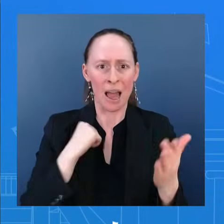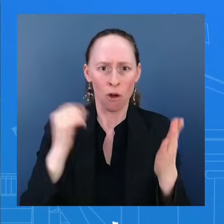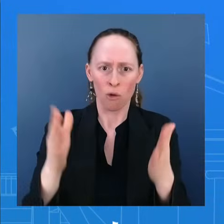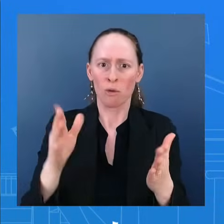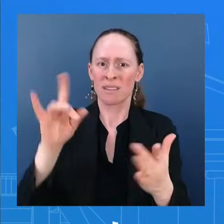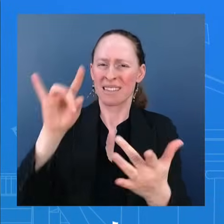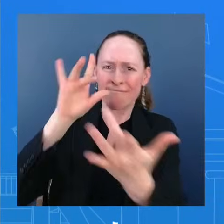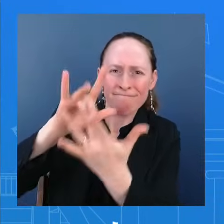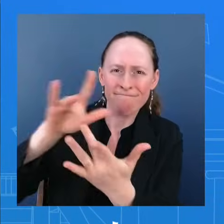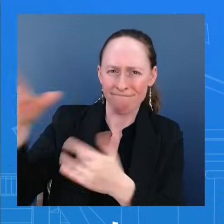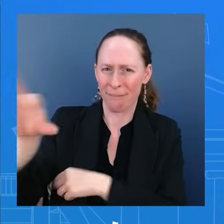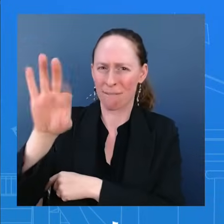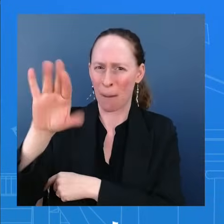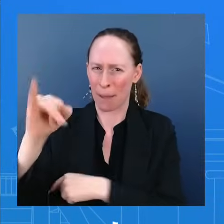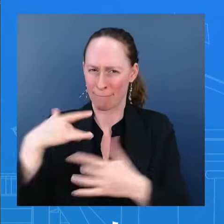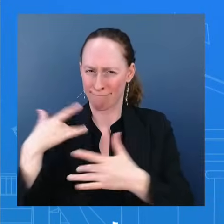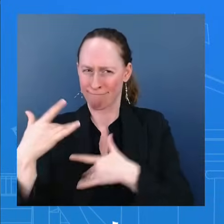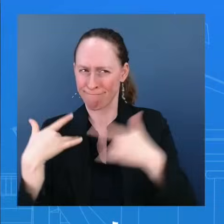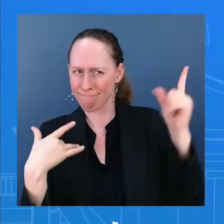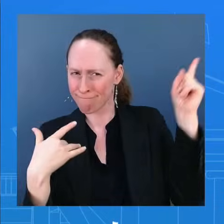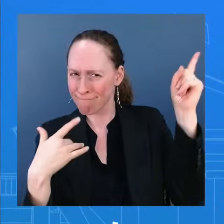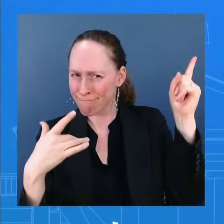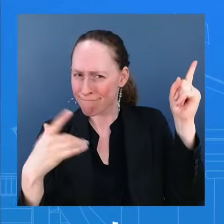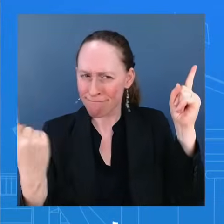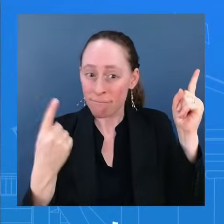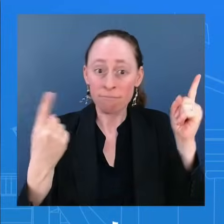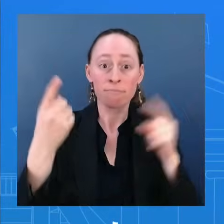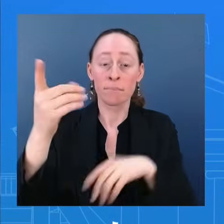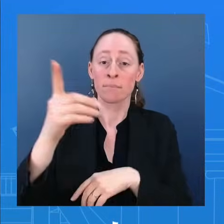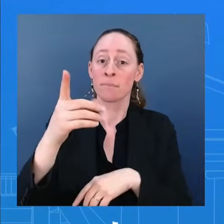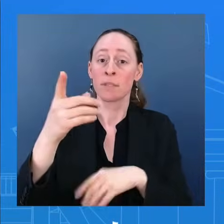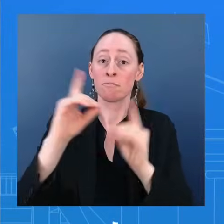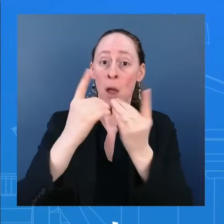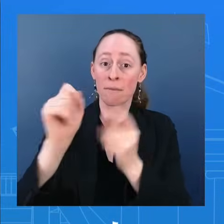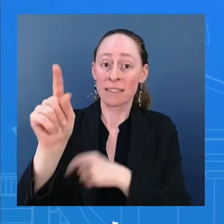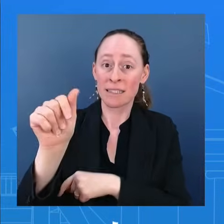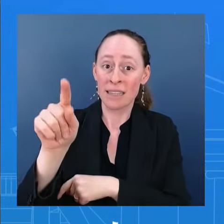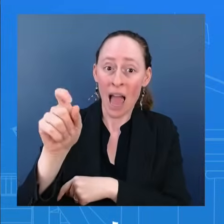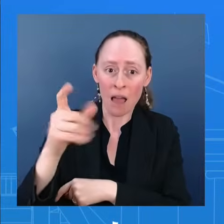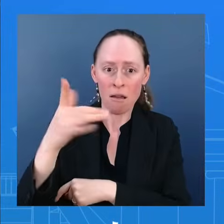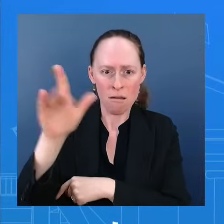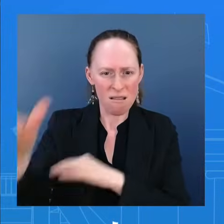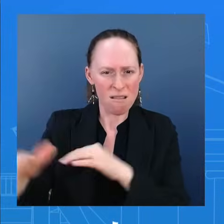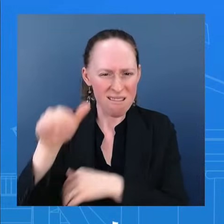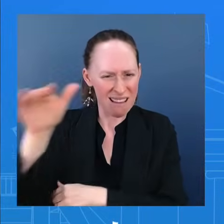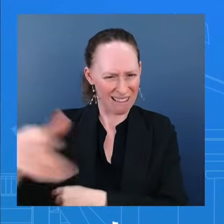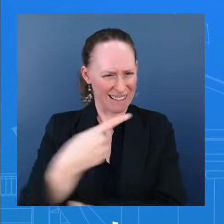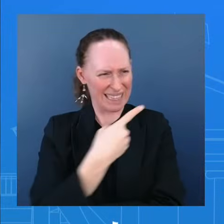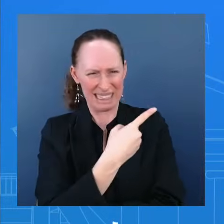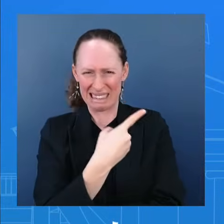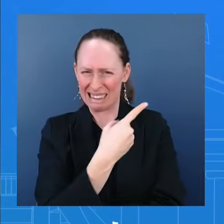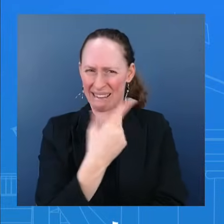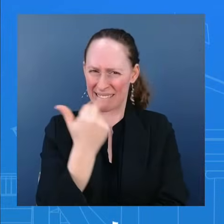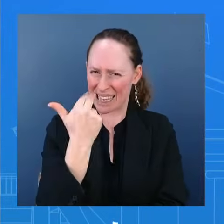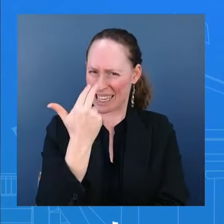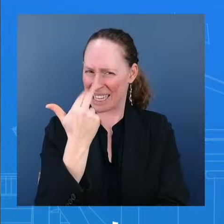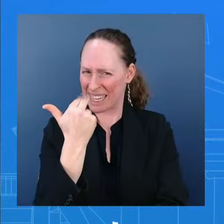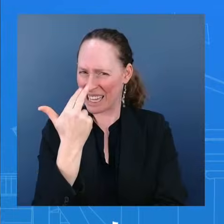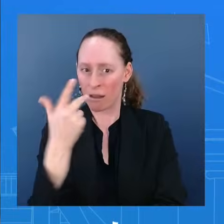would think that this has been handled with a sense of urgency. But, you know, that being said, has -- Mr. Kirby: I -- The Press: -- has the president or the secretary of Defense